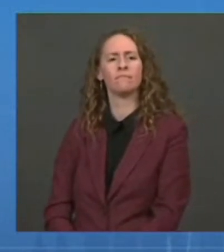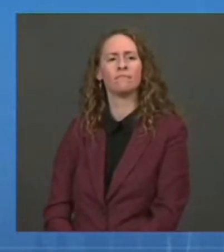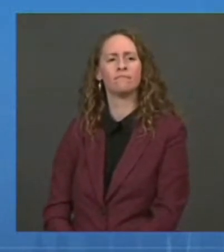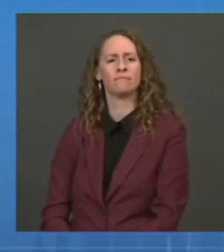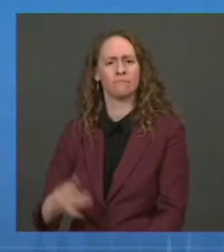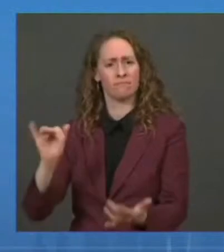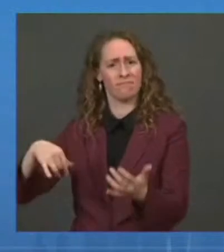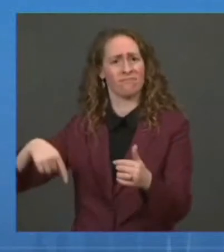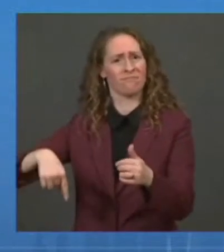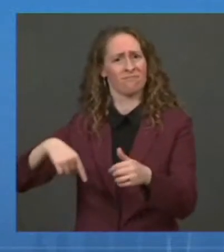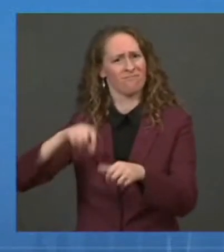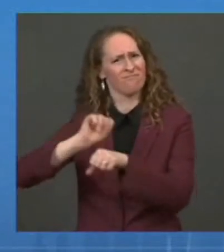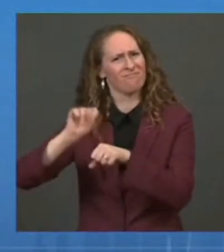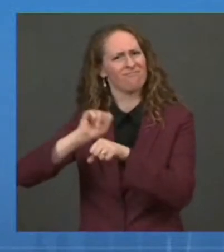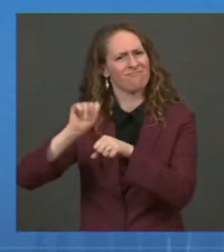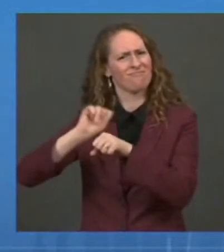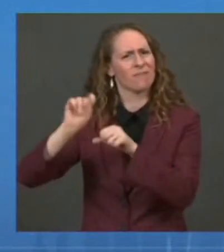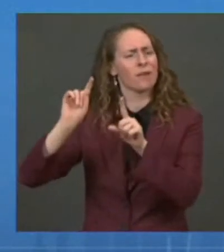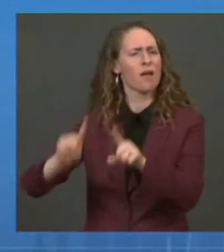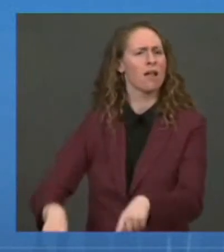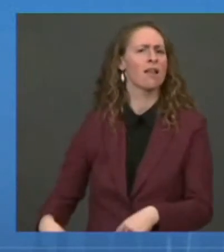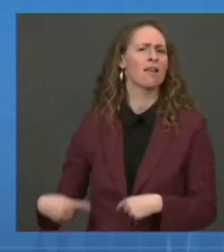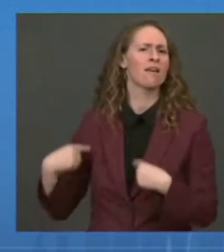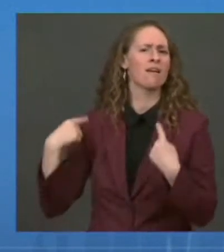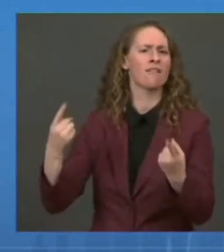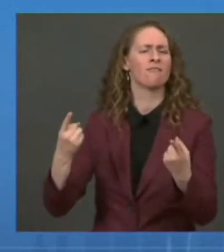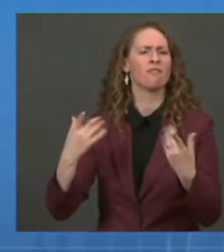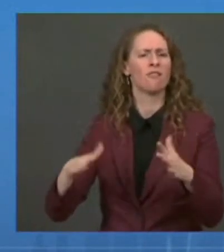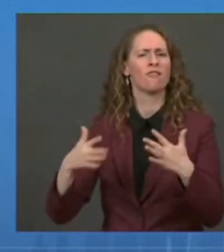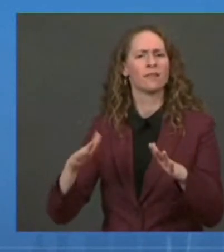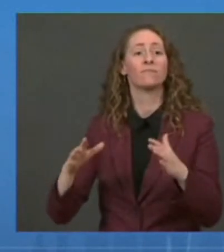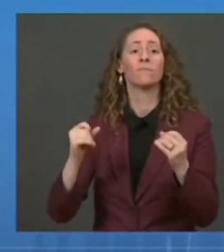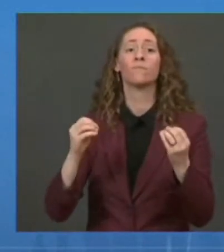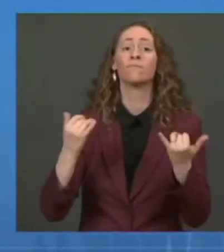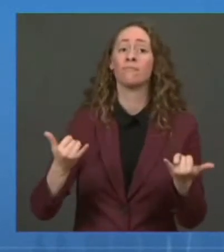FUNDING FOR VACCINATORS ON THE FRONT LINE WE ARE LEADING THE